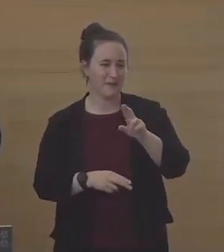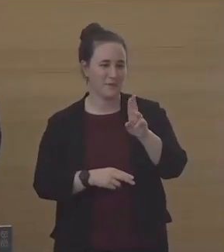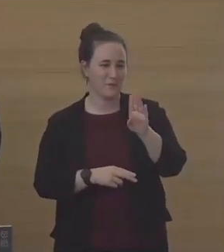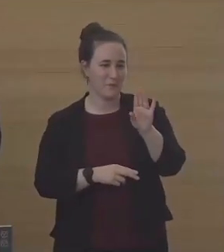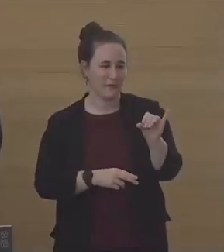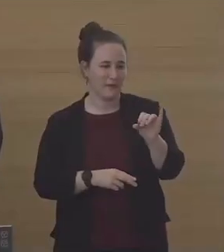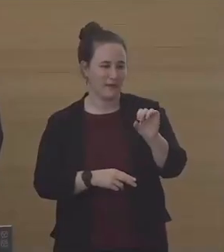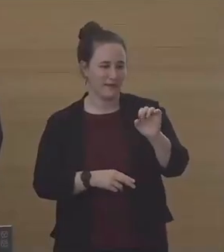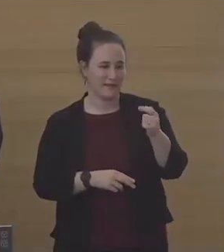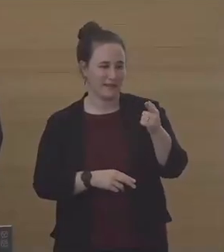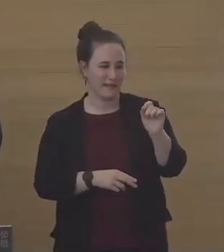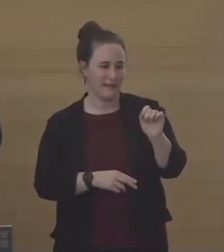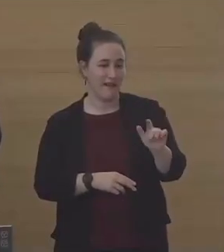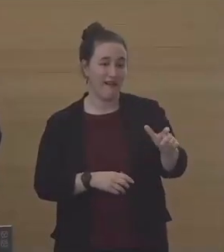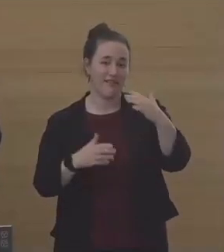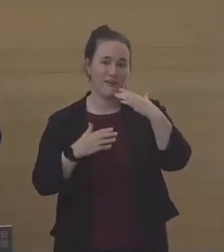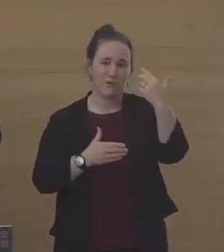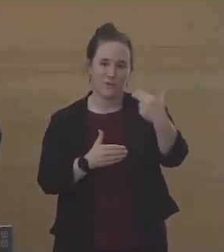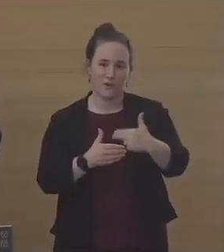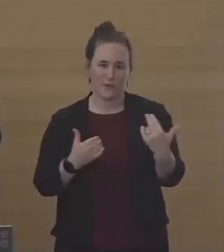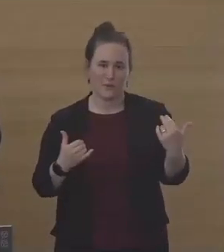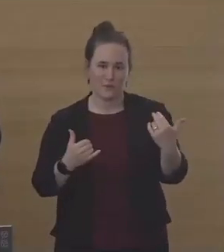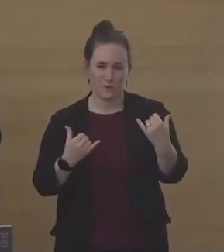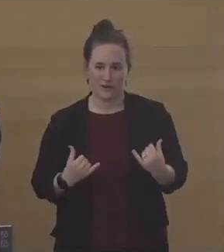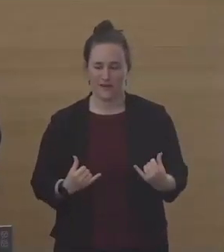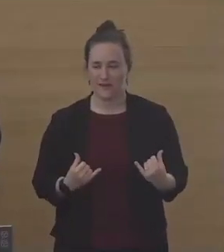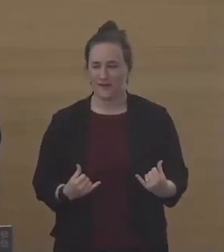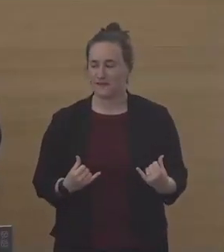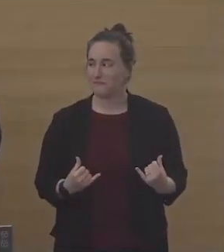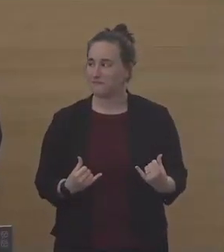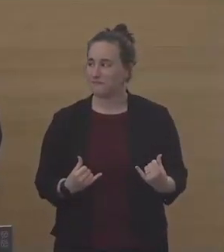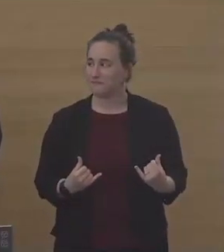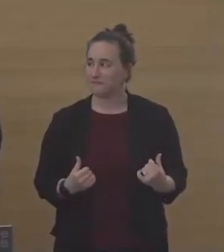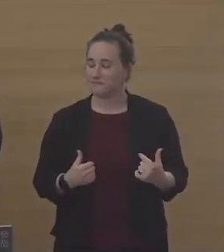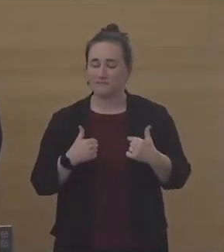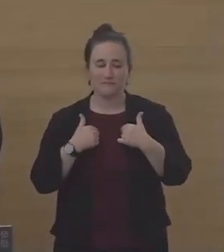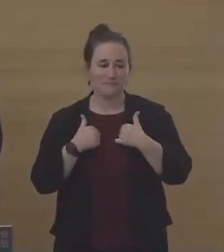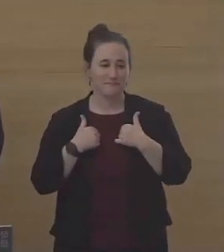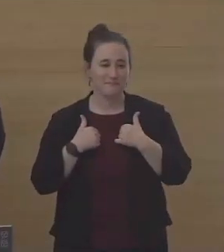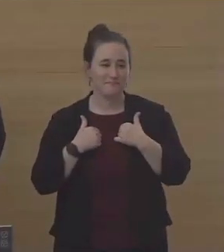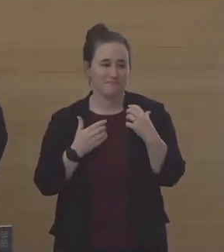Thank you so much for being here today. And I am just so honored